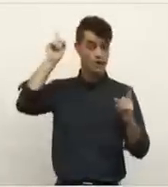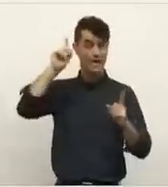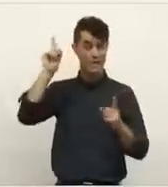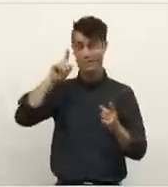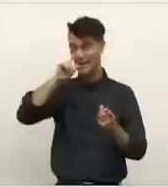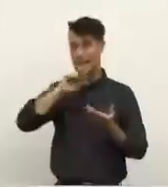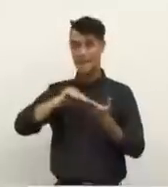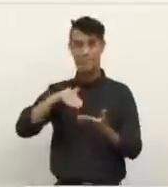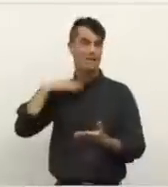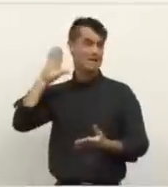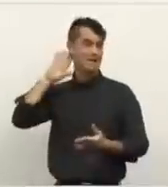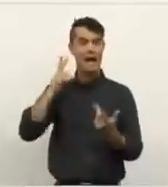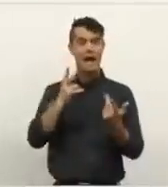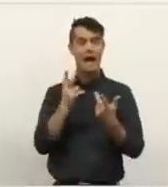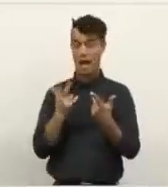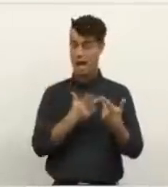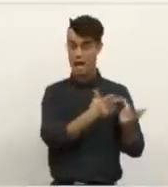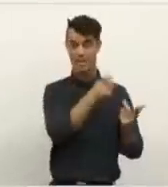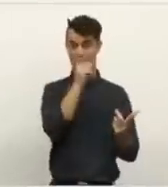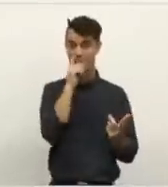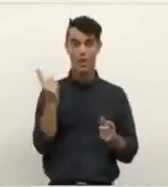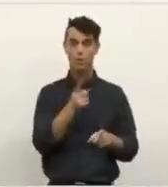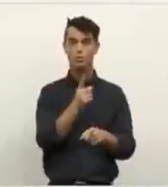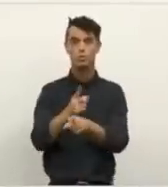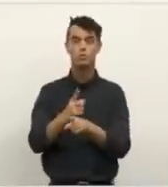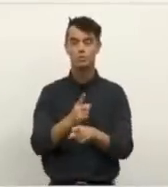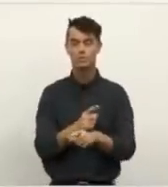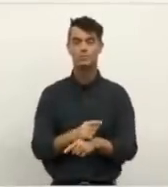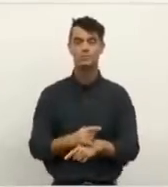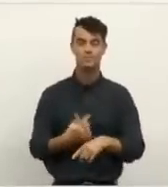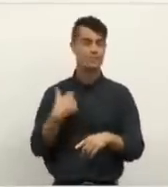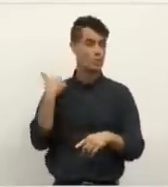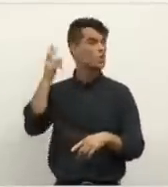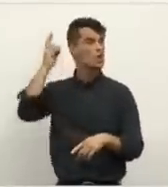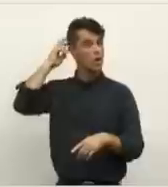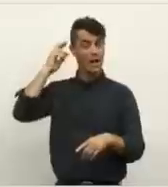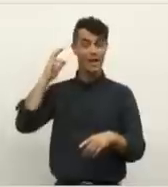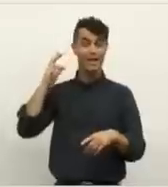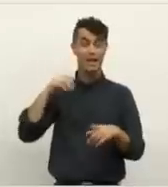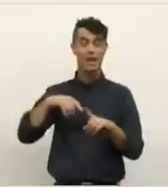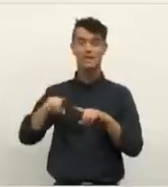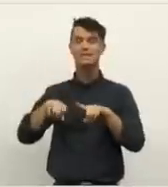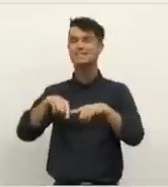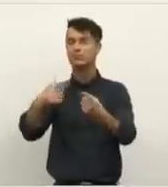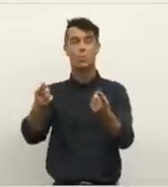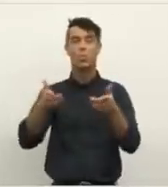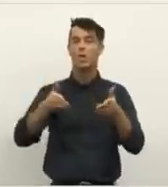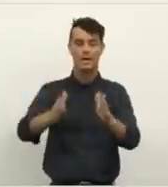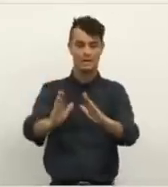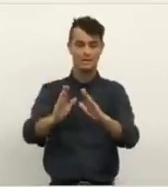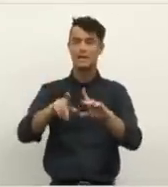and I'm able to use it in lots of ways to hear in different environments.